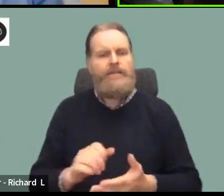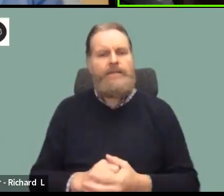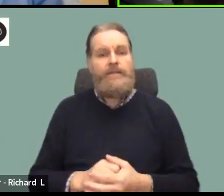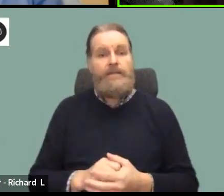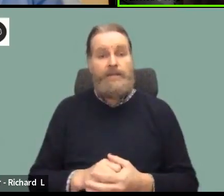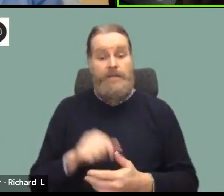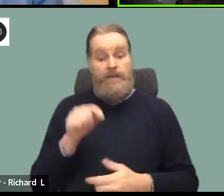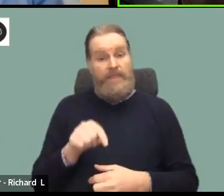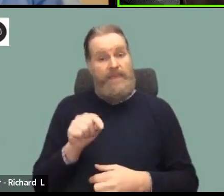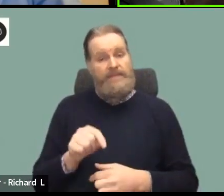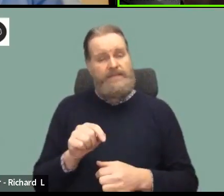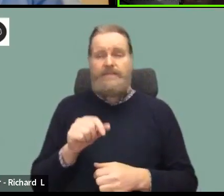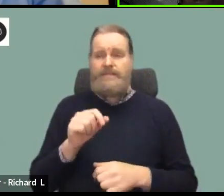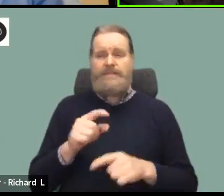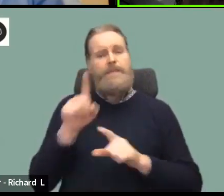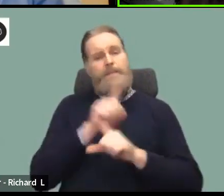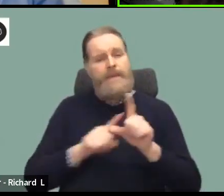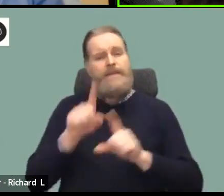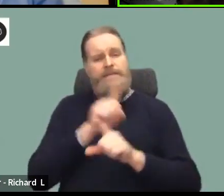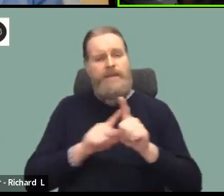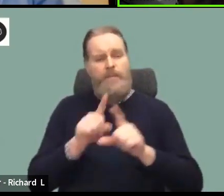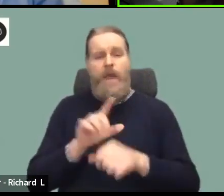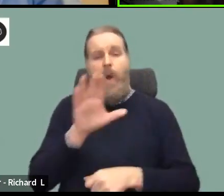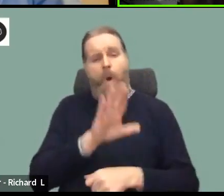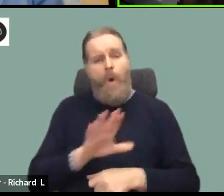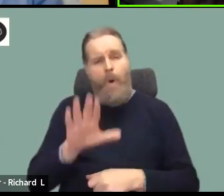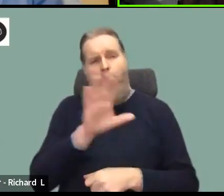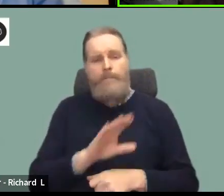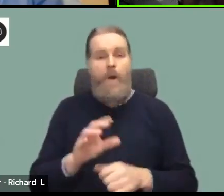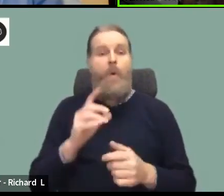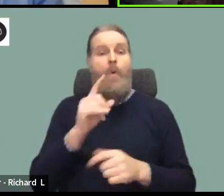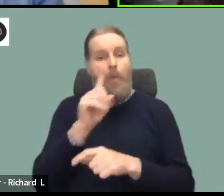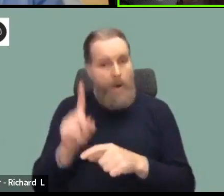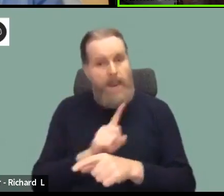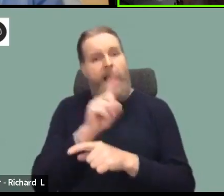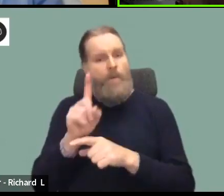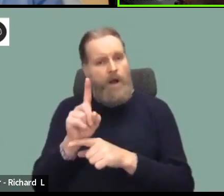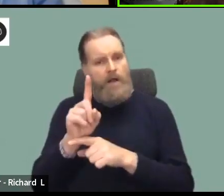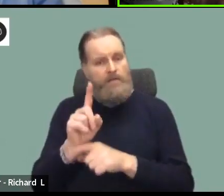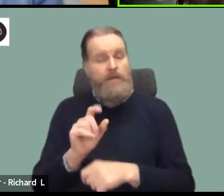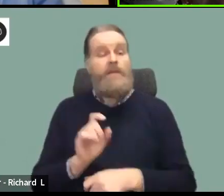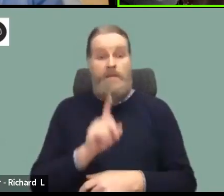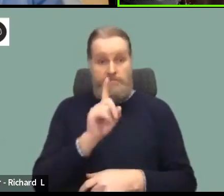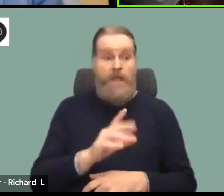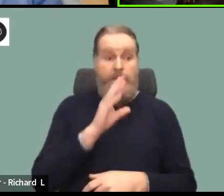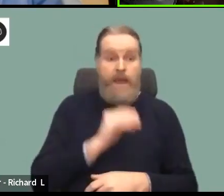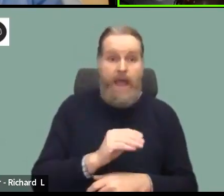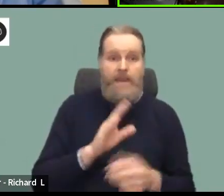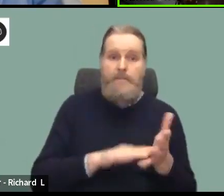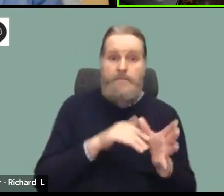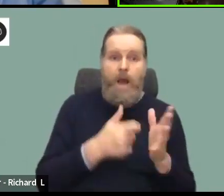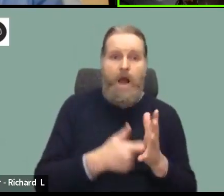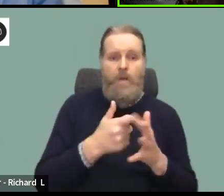say, we do. , we don't intend to run this much more than our in In that time, we'll In that time, we'll hear from mark quite detailed presentation or